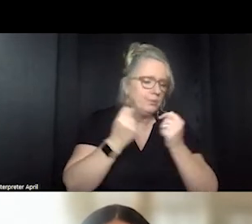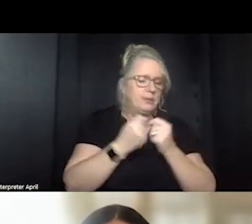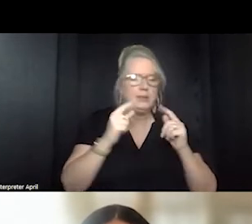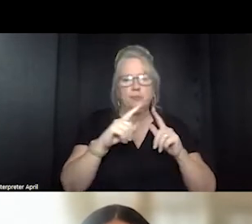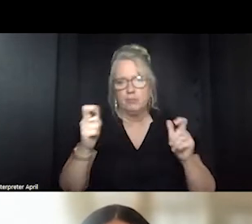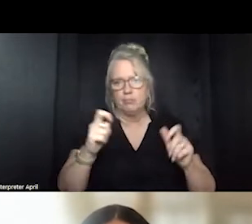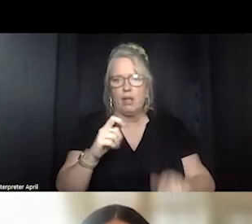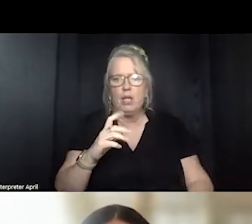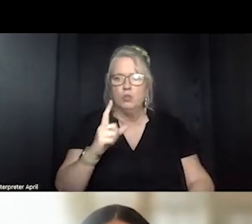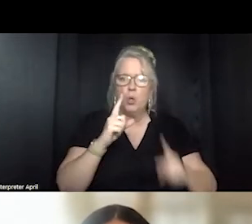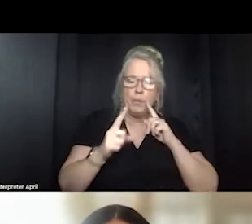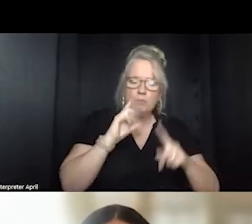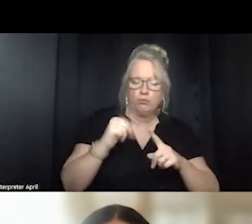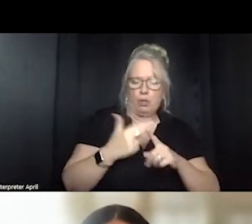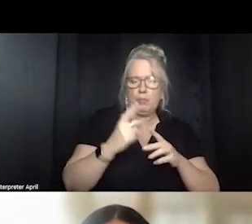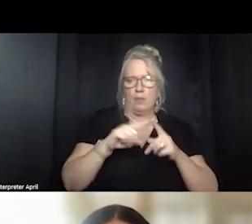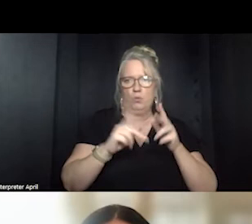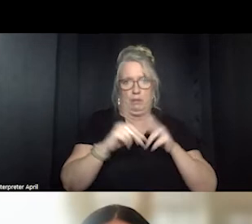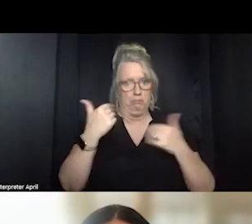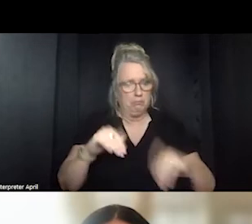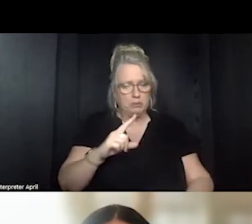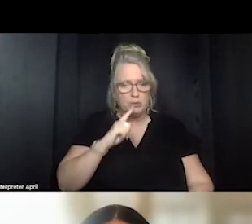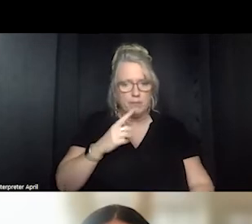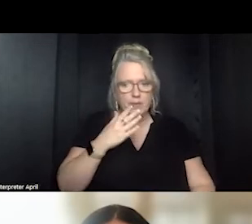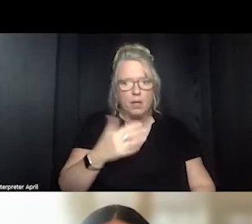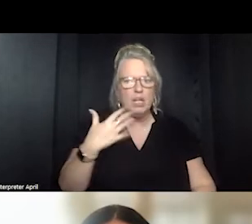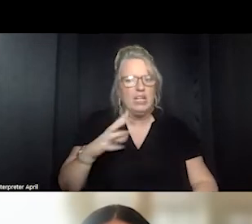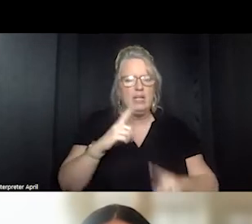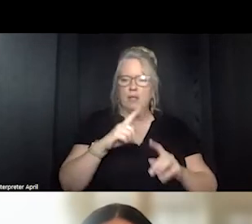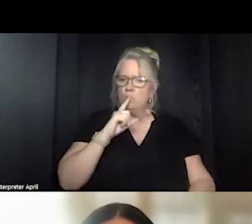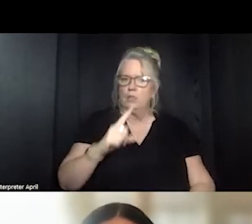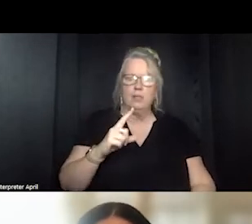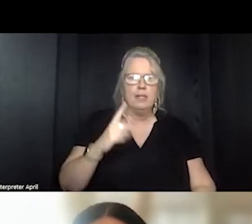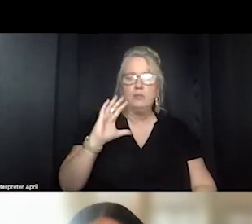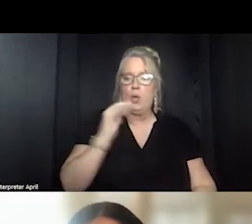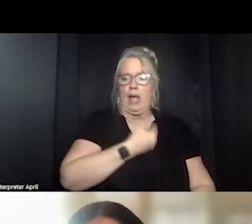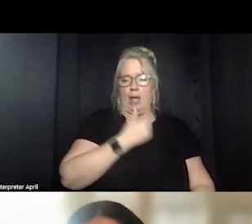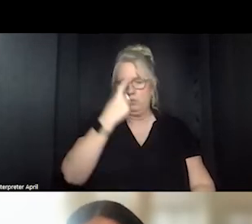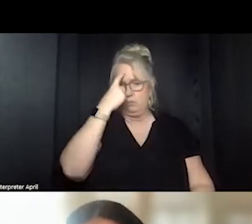TALKED ABOUT. FACILITIES WAS DEFINITELY THERE. THEY PRESSED US BECAUSE IN OUR MINDS, FIVE TO 18,